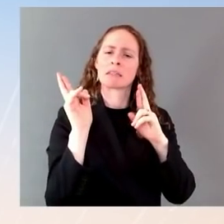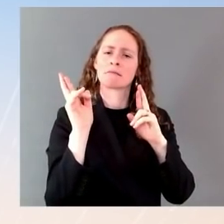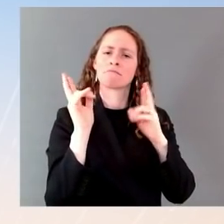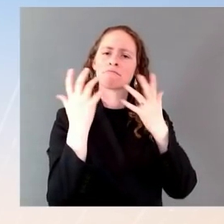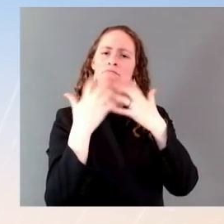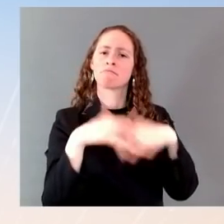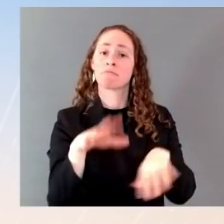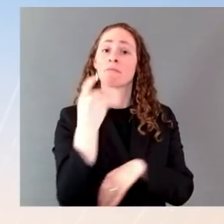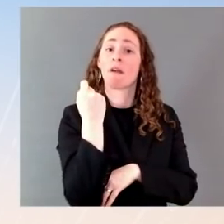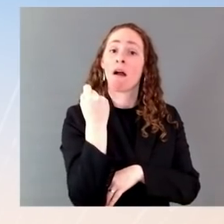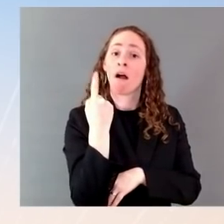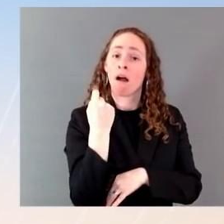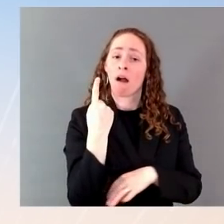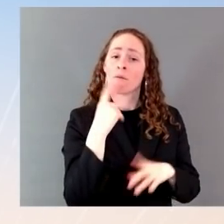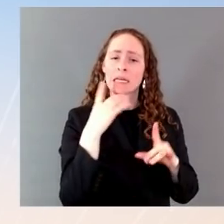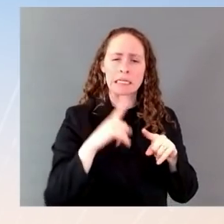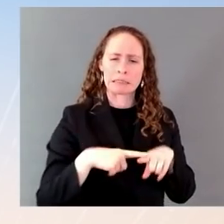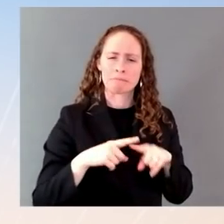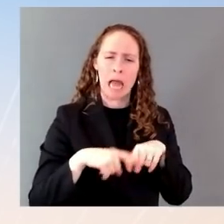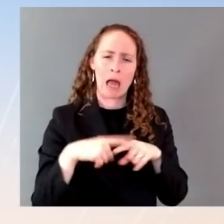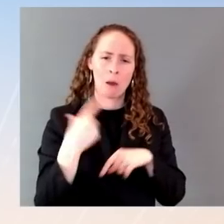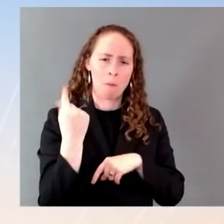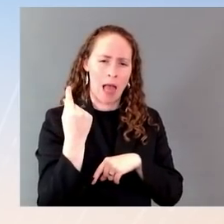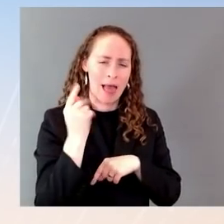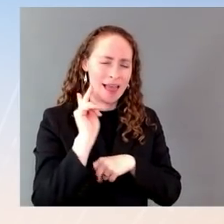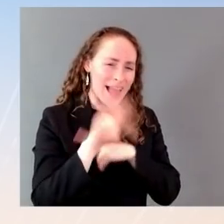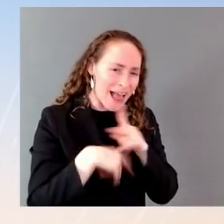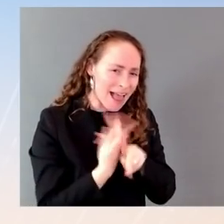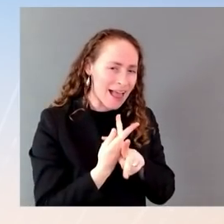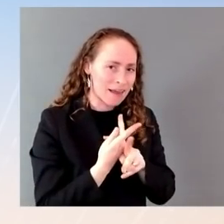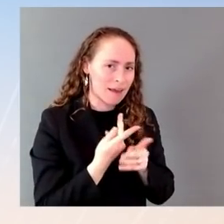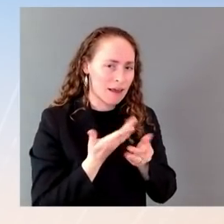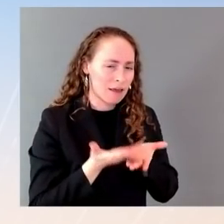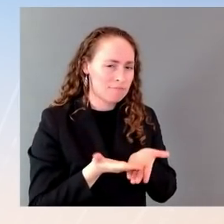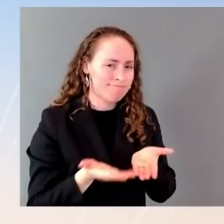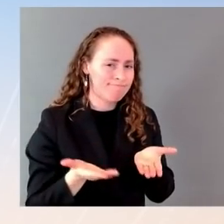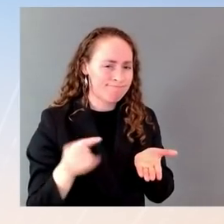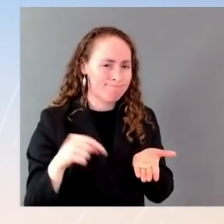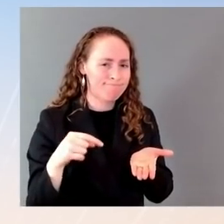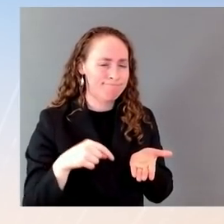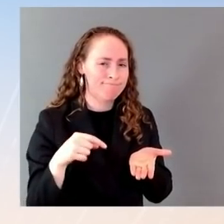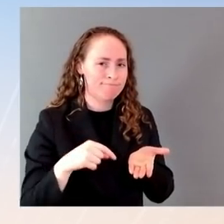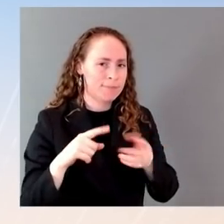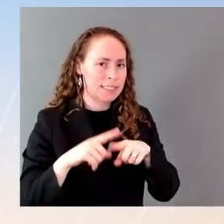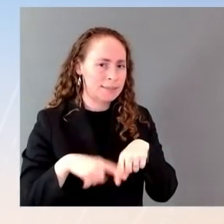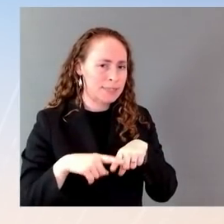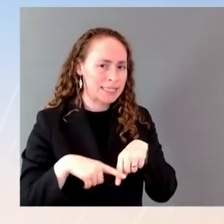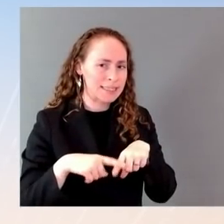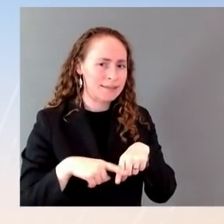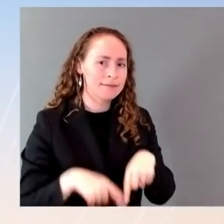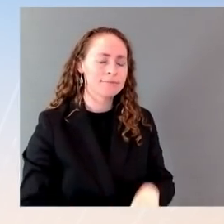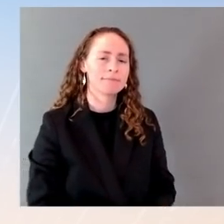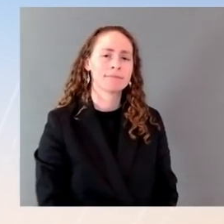in which you completely turn off the dial or turn on the dial; there is an ongoing pipeline.